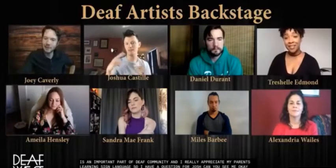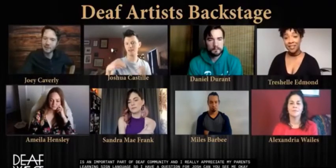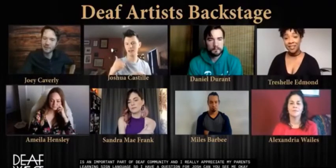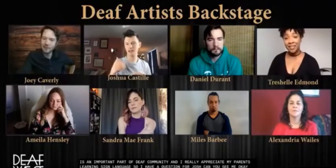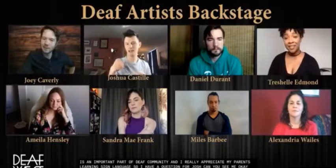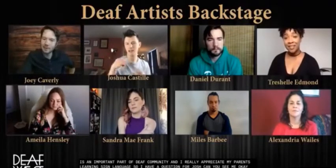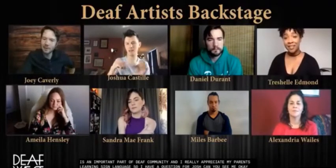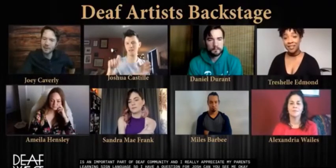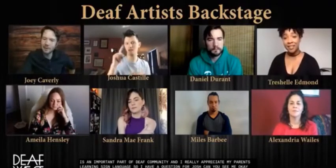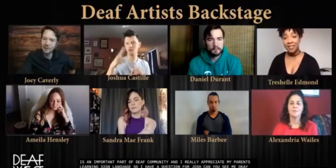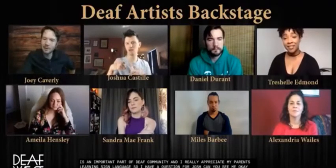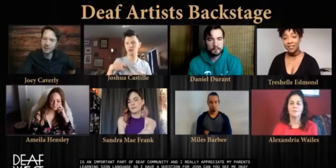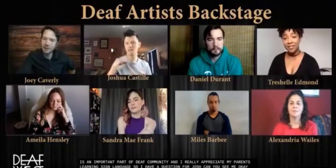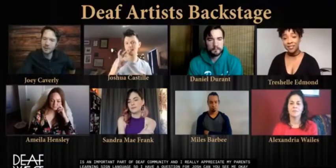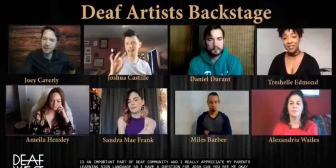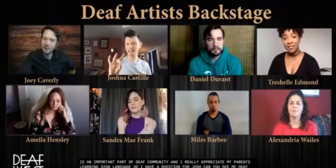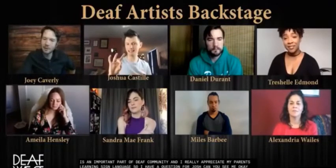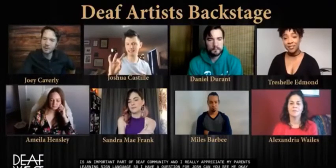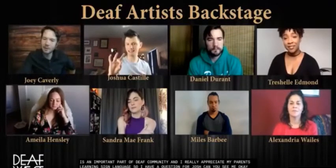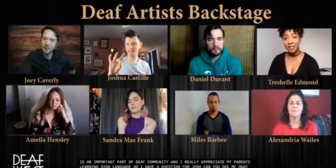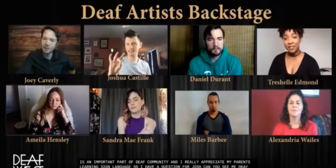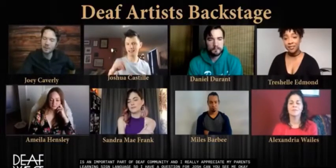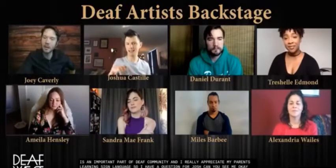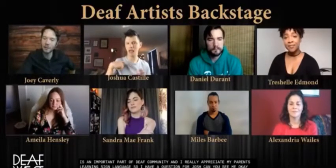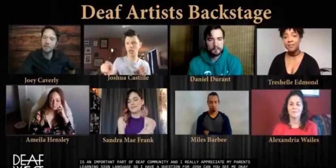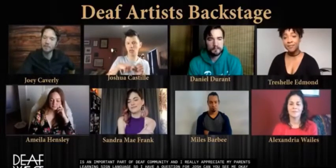Josh: It's funny. I came out when I was very young. The first time I came out.